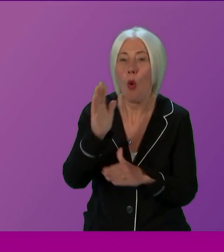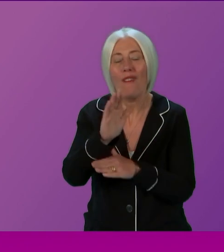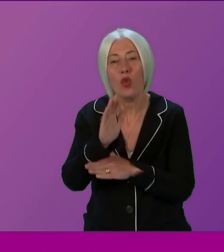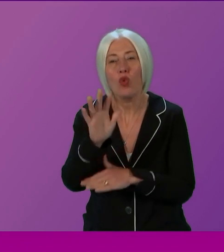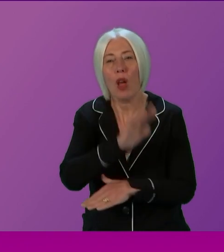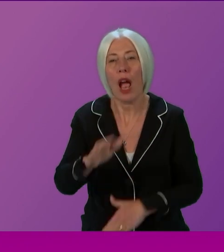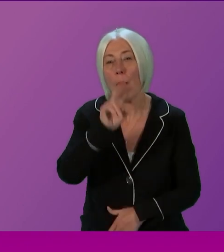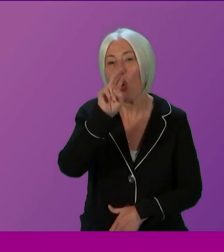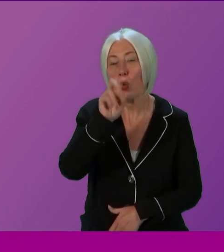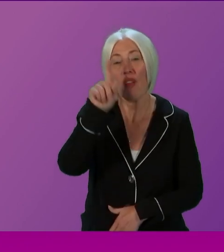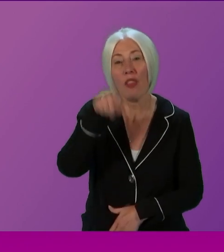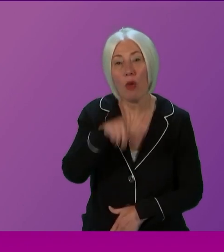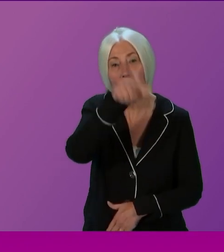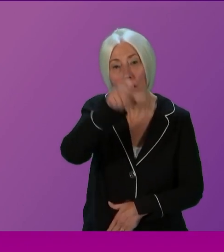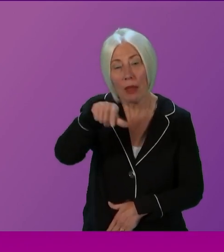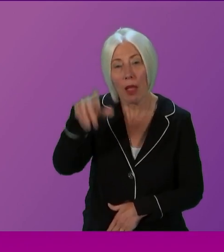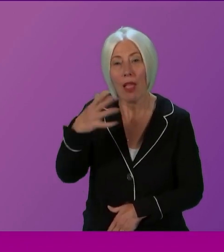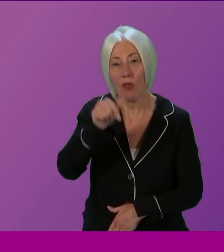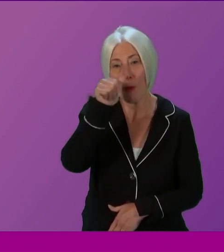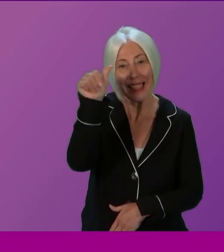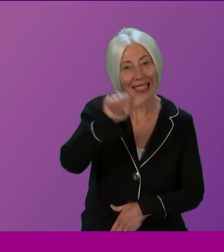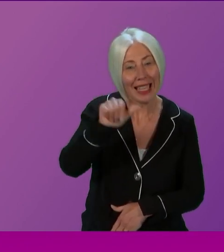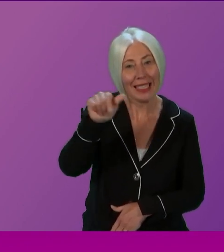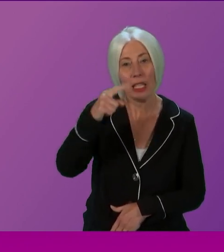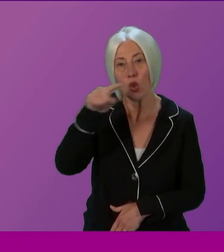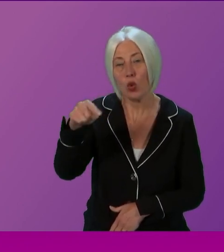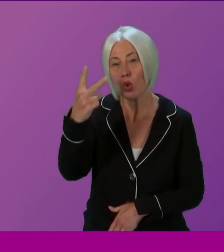12,000 individuals between the ages of 16 and 24 took up the opportunity of a modern